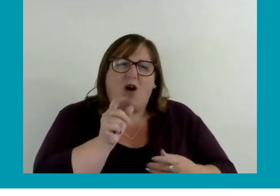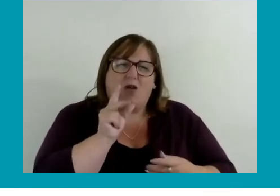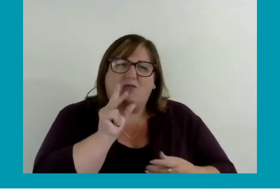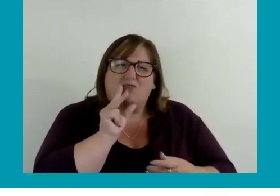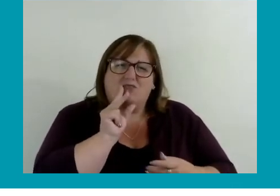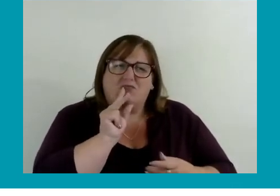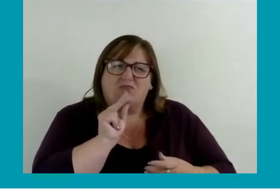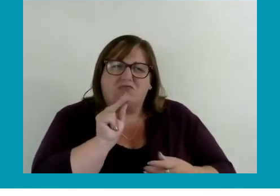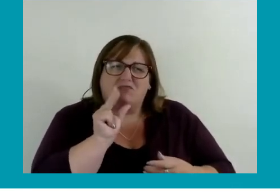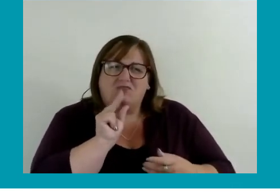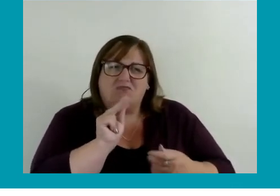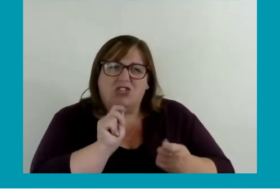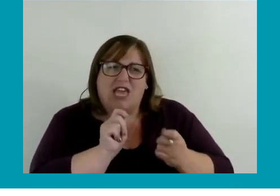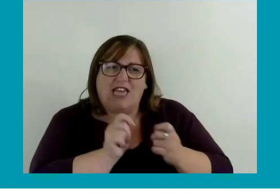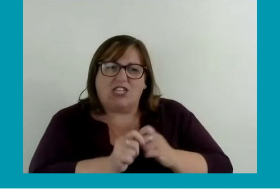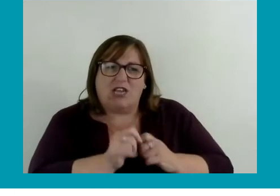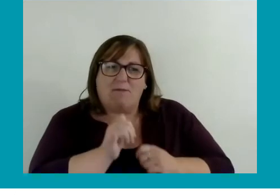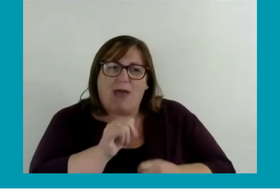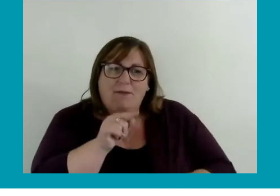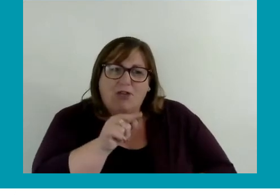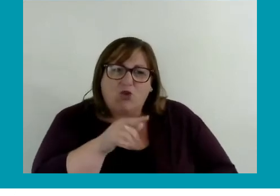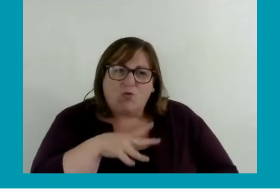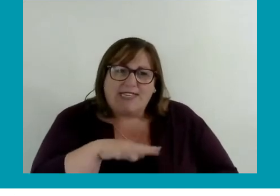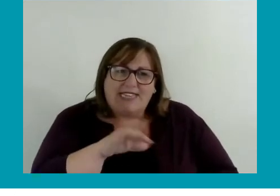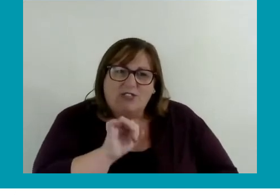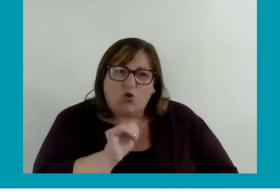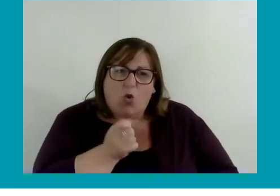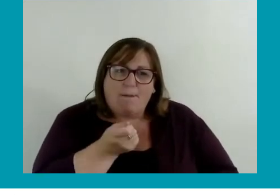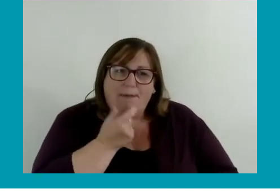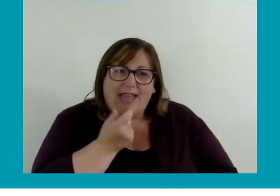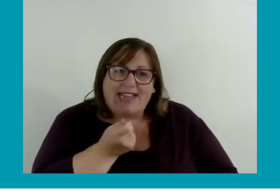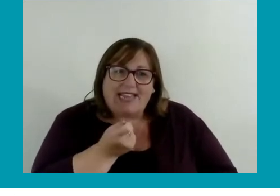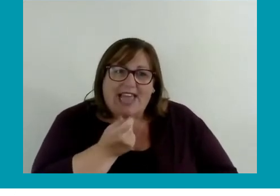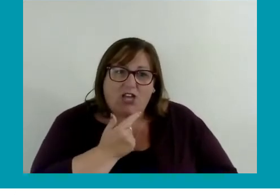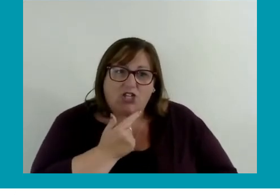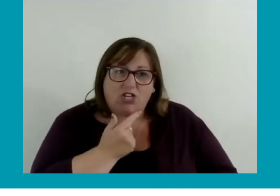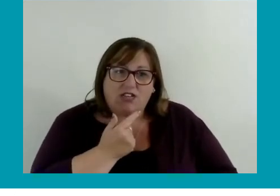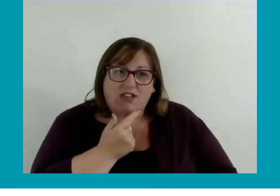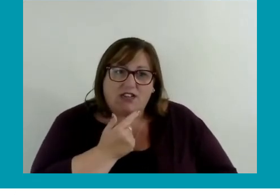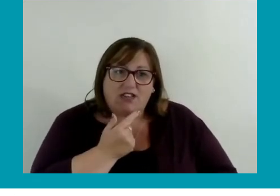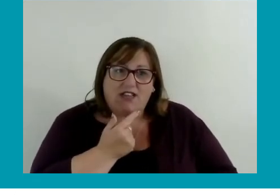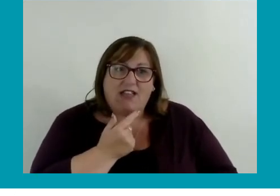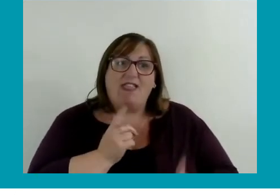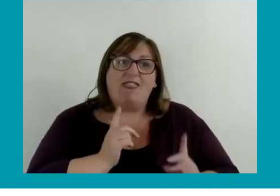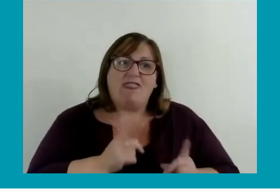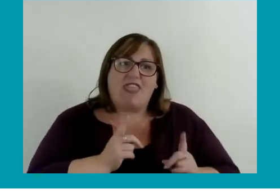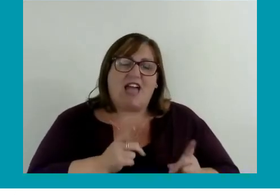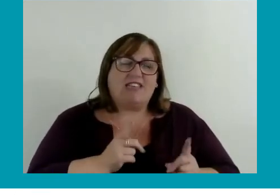came down to getting to know each other and for him knowing that i do things a little differently